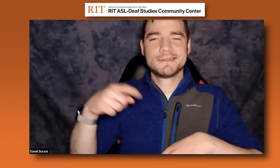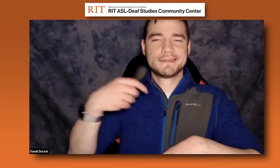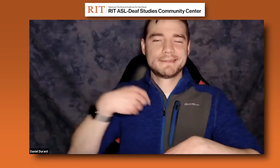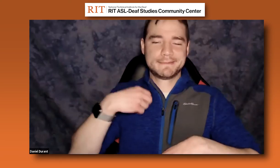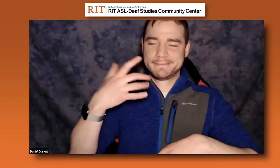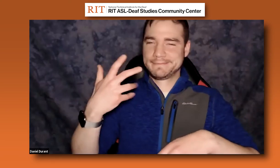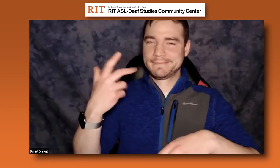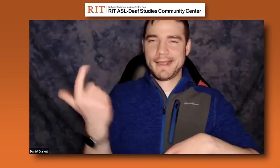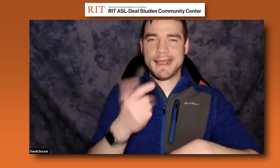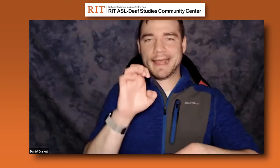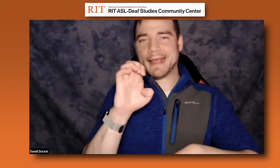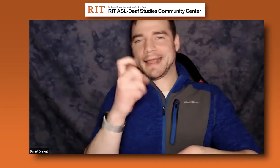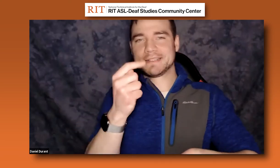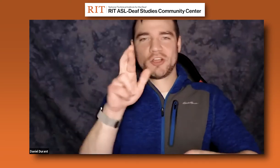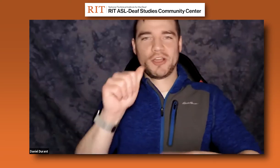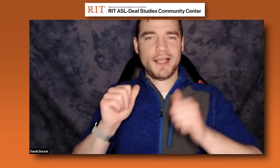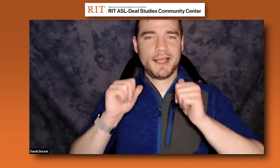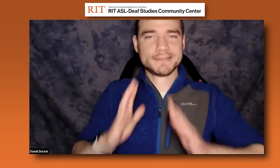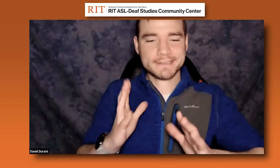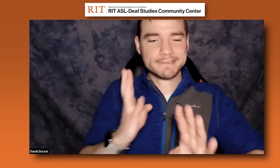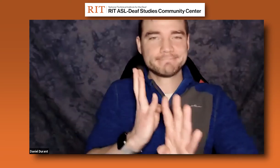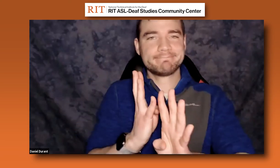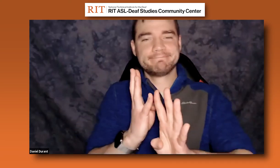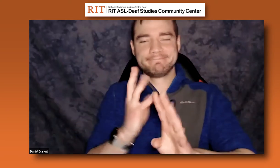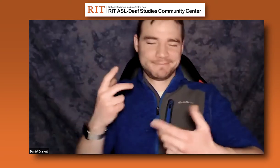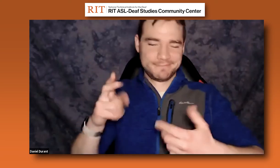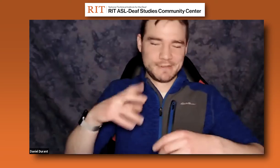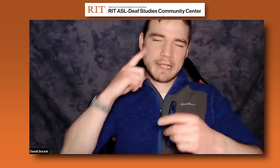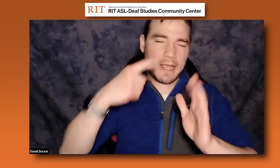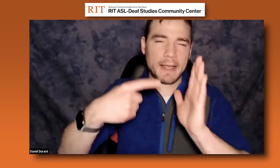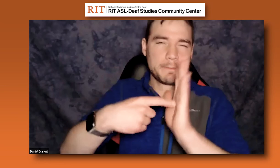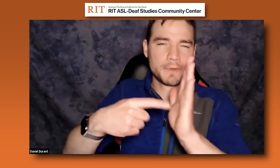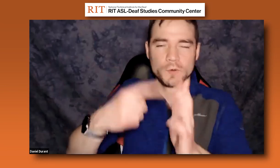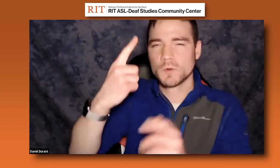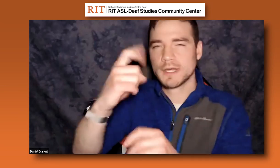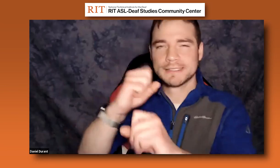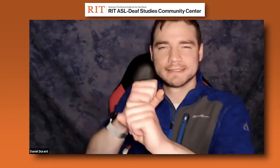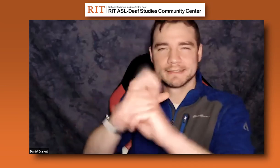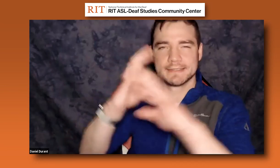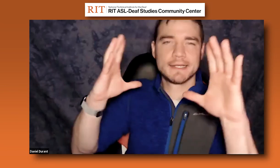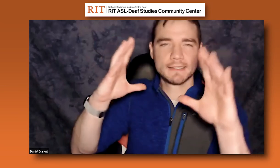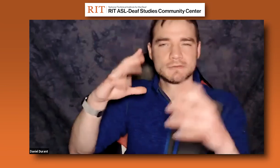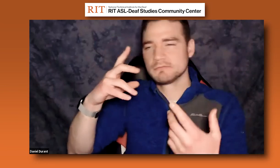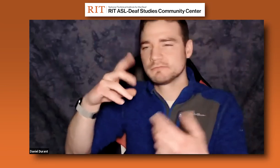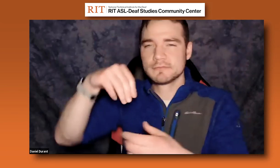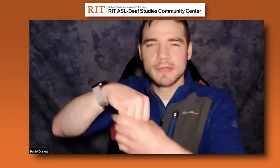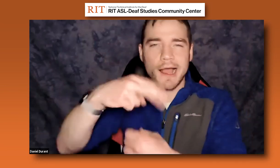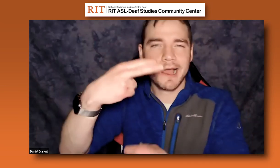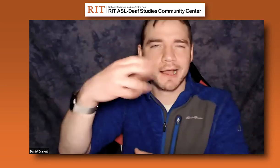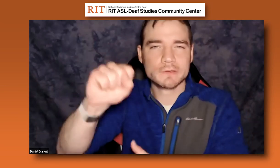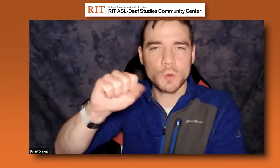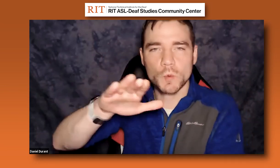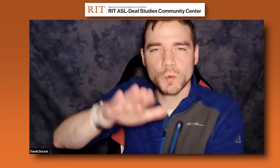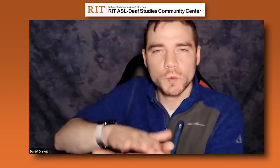All I had to do as an extra, for example, there was one scene that's